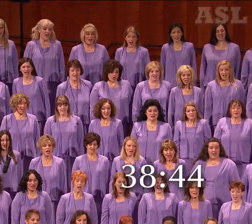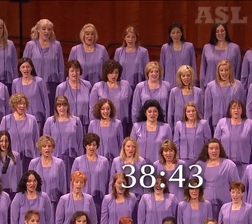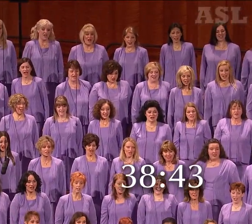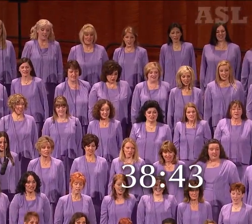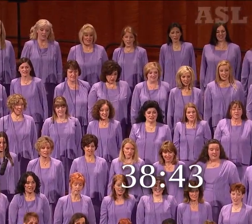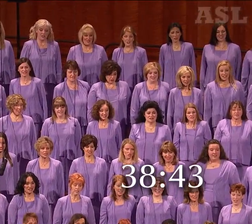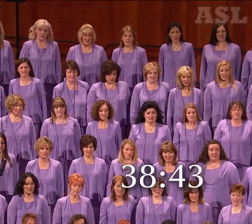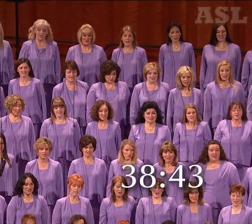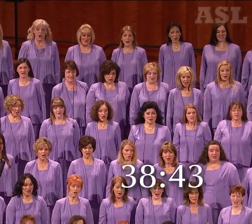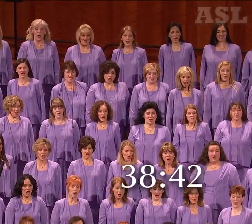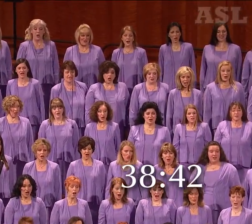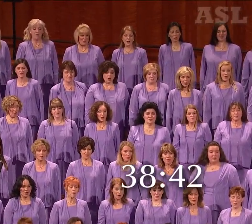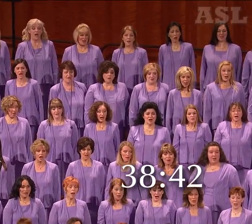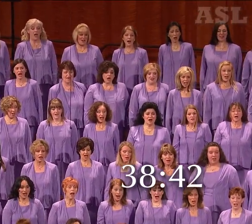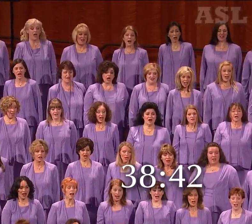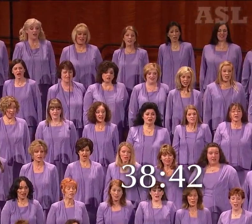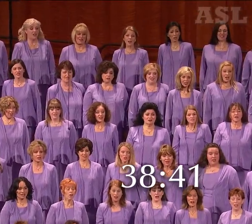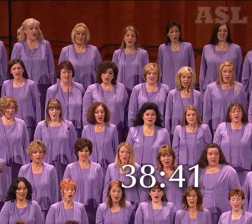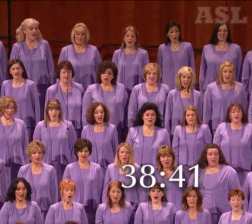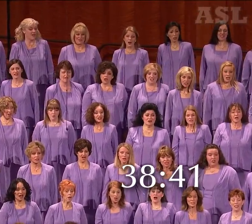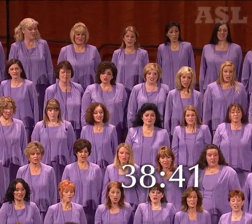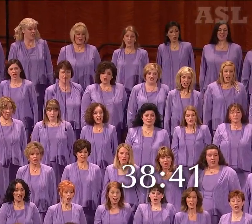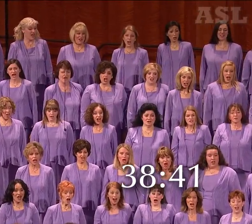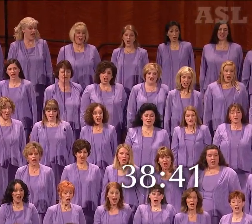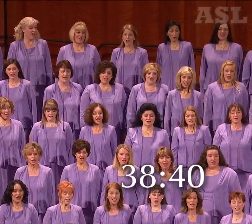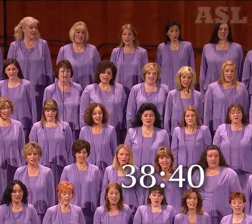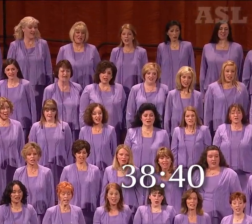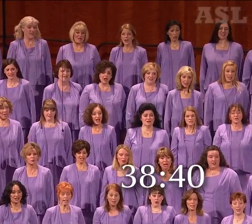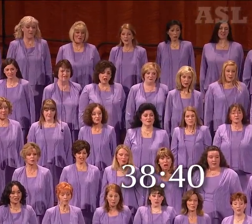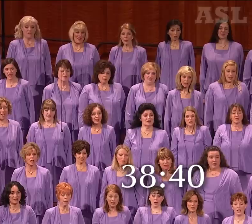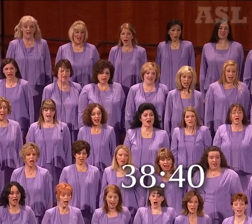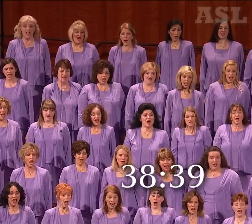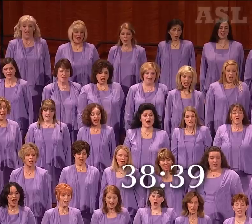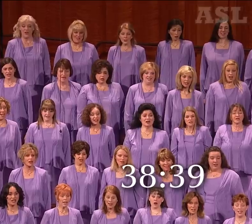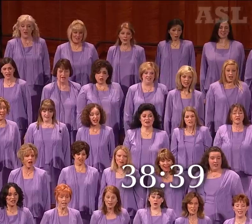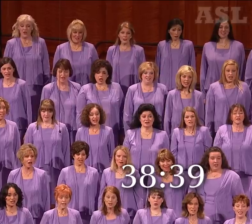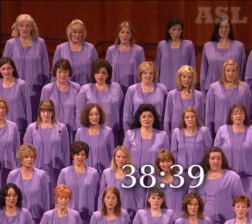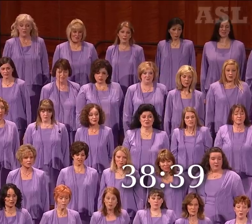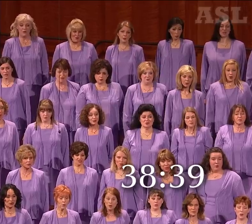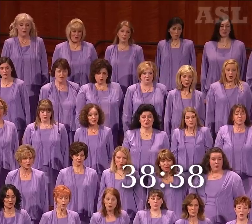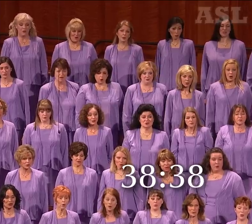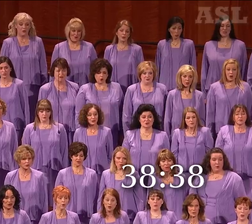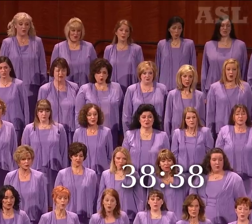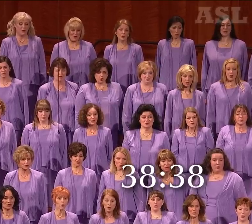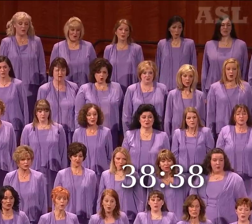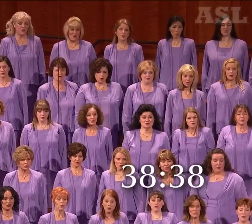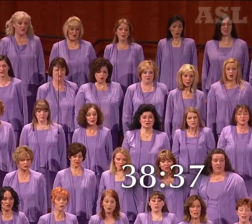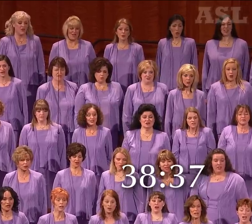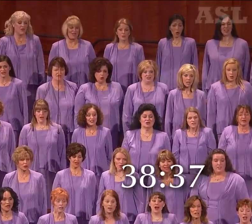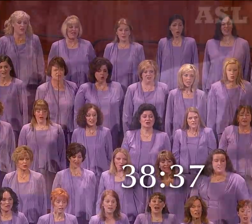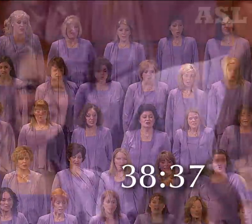THIS IS THE ENGLISH CLOSED CAPTION CHANNEL OF THE CHURCH OF JESUS CHRIST OF LATTER-DAY SAINTS.